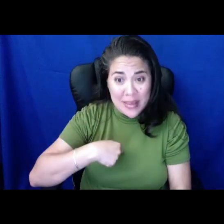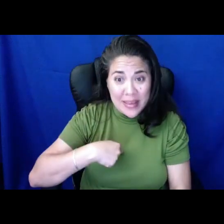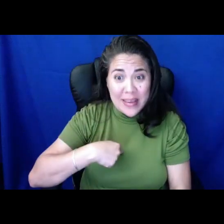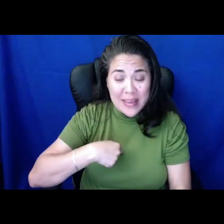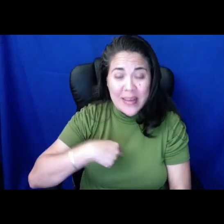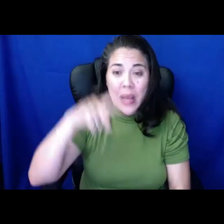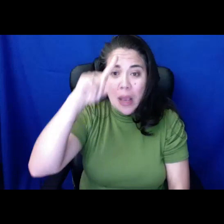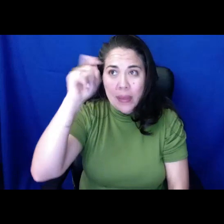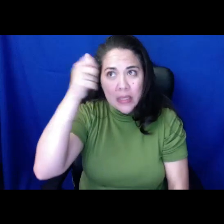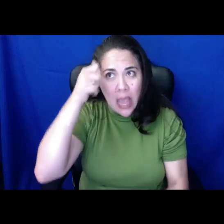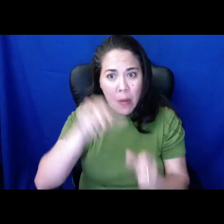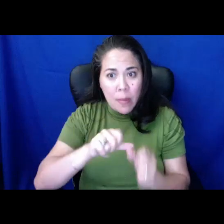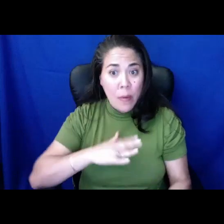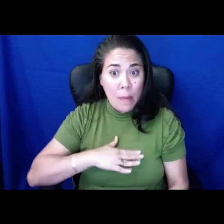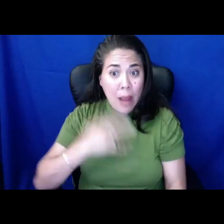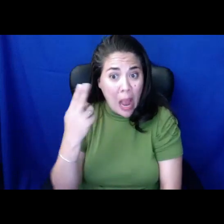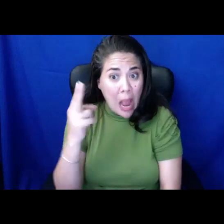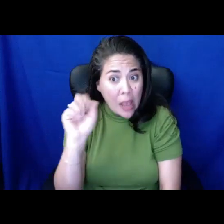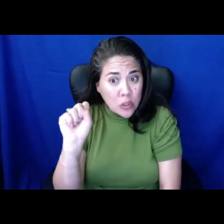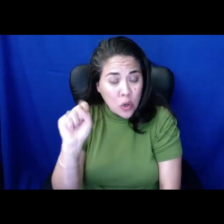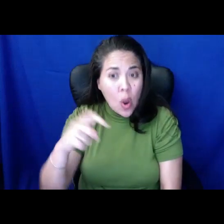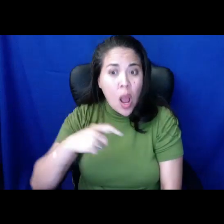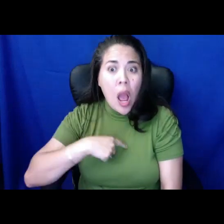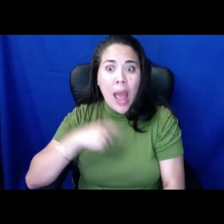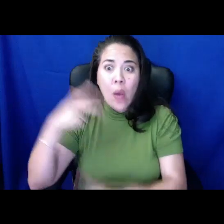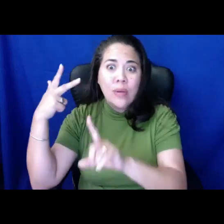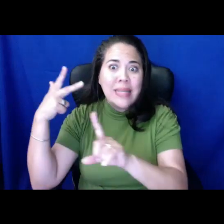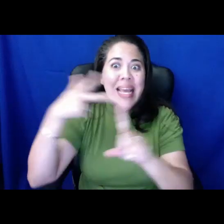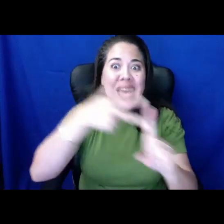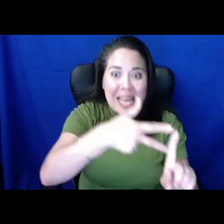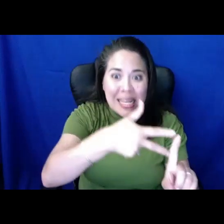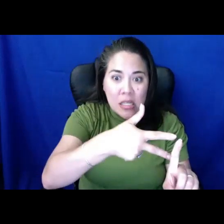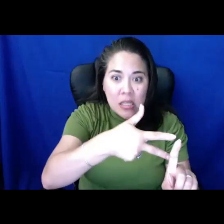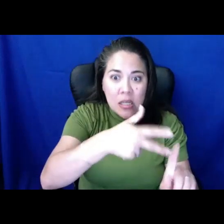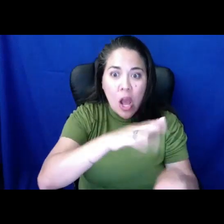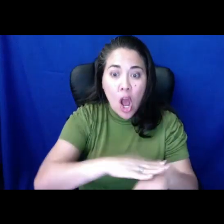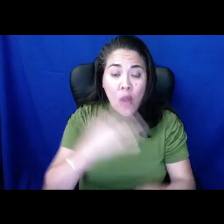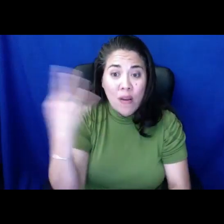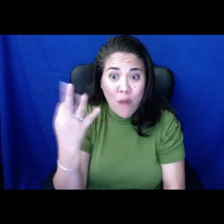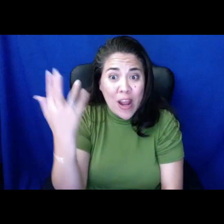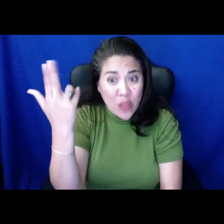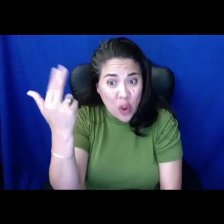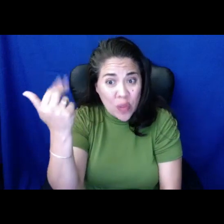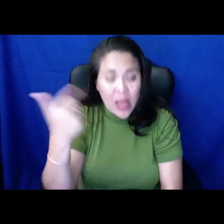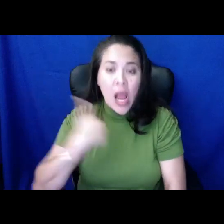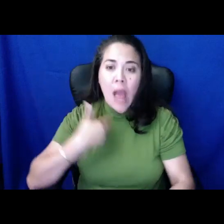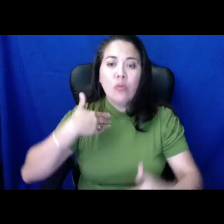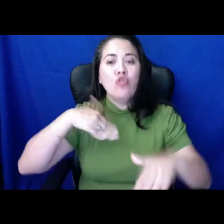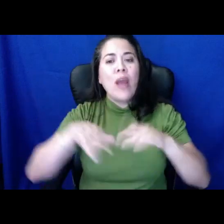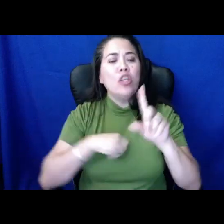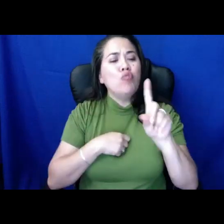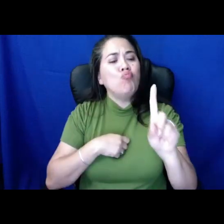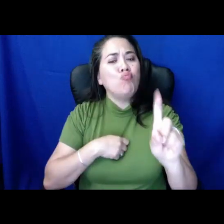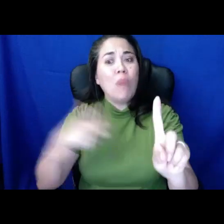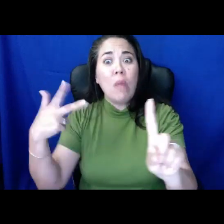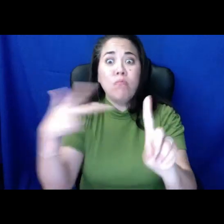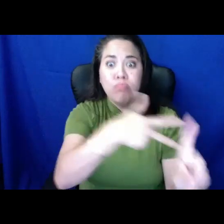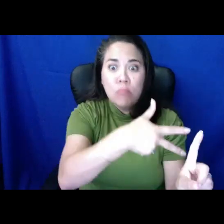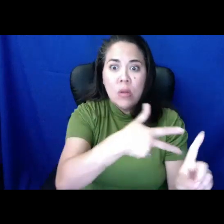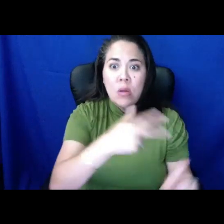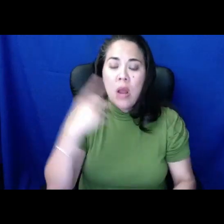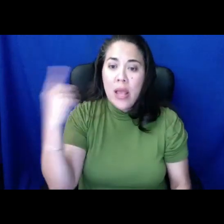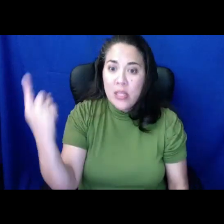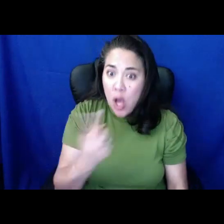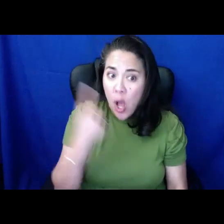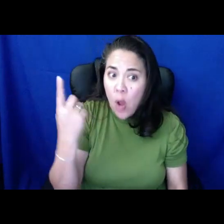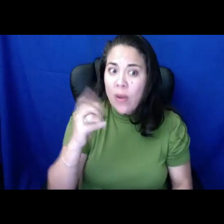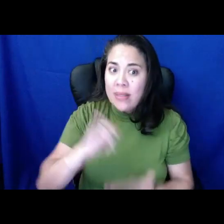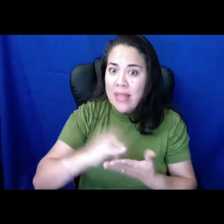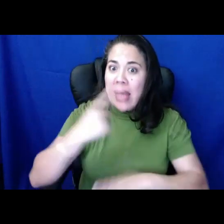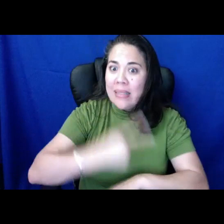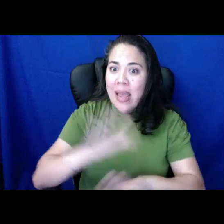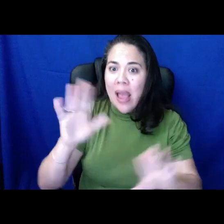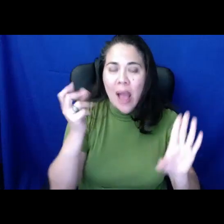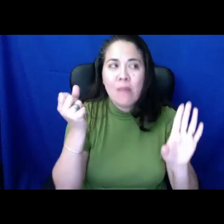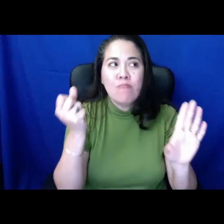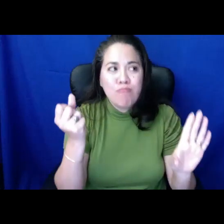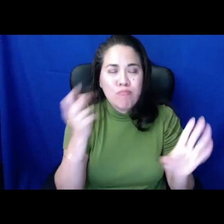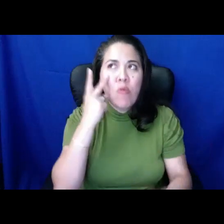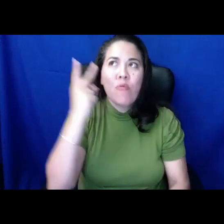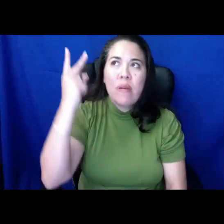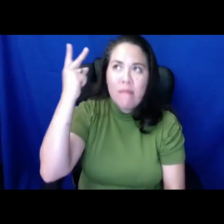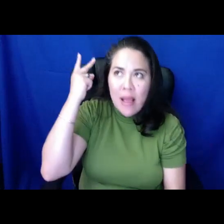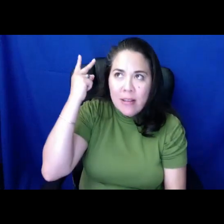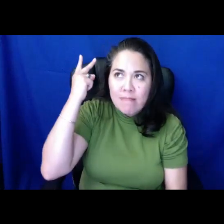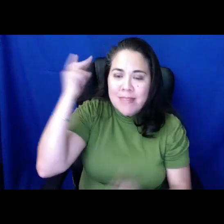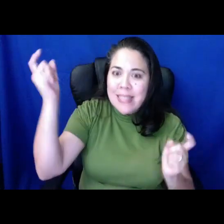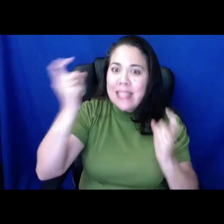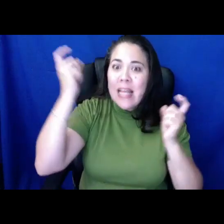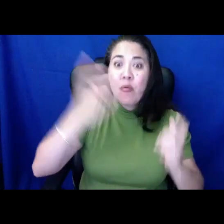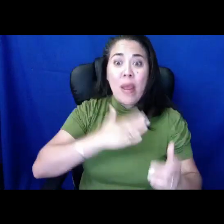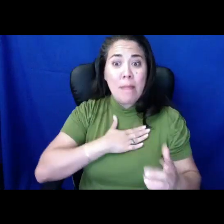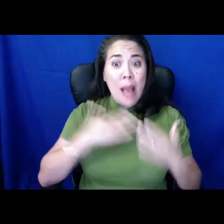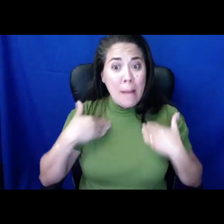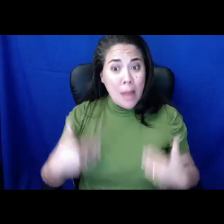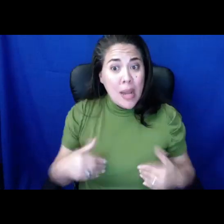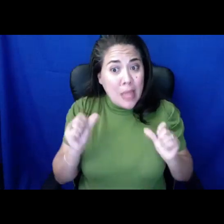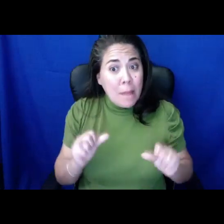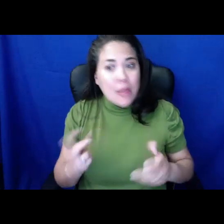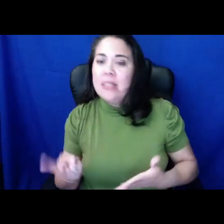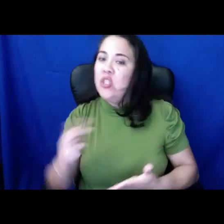Camisha Jones: In high school, I was actually hit by a car, on Friday, the 13th while trying to cross the street so it's always a day that I kind of take time to reflect and celebrate the body's ability to get back up and keep going.